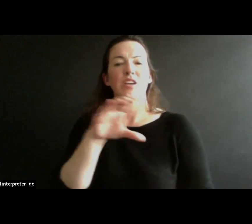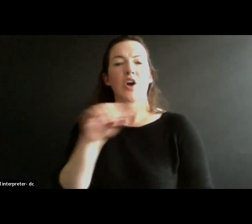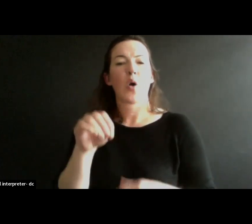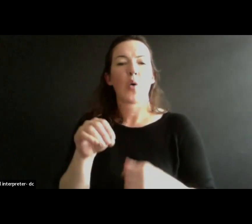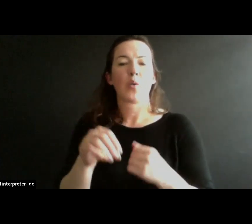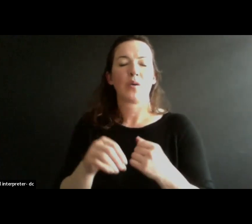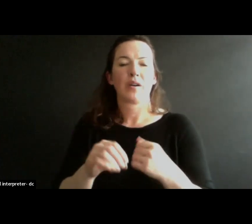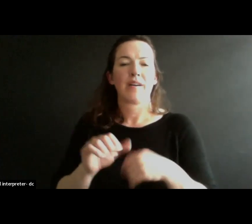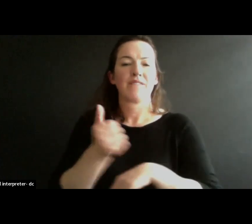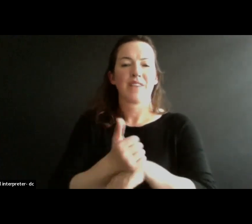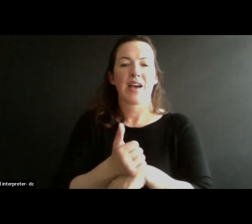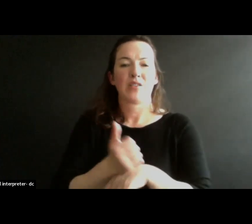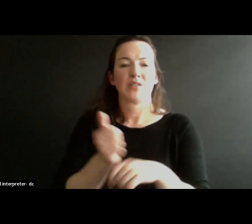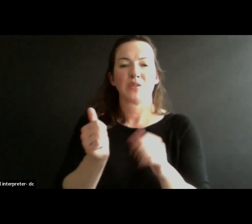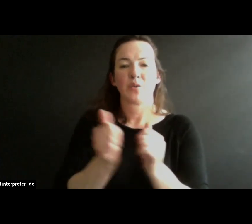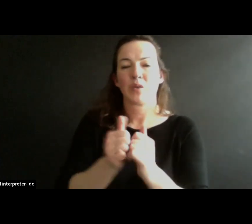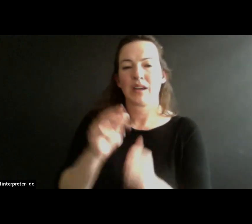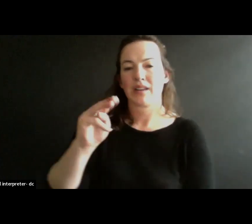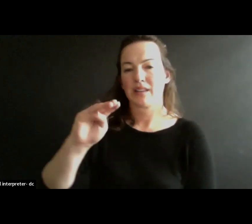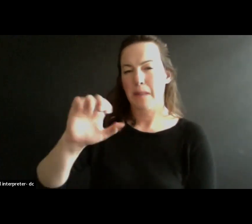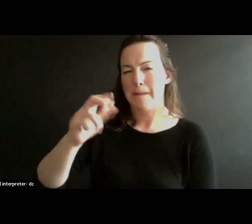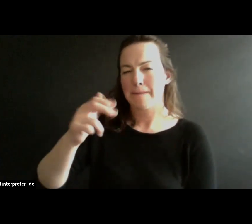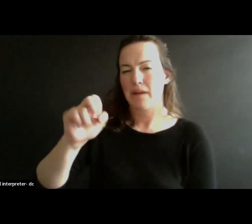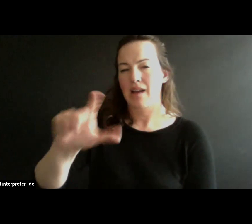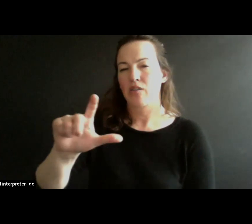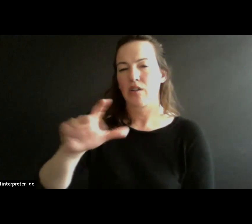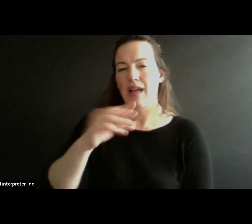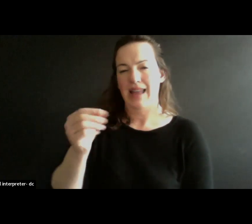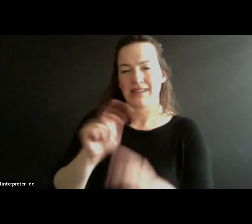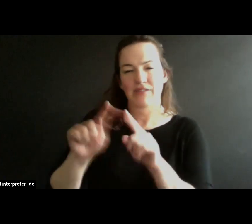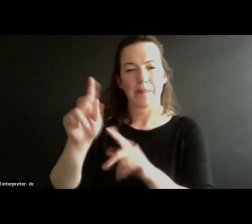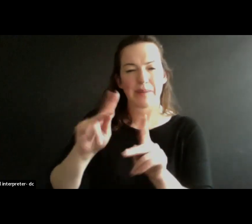again with Michelson philanthropies, and several other funders a statewide full andthropic